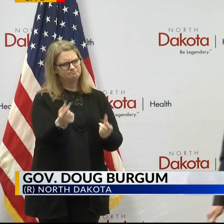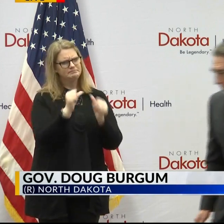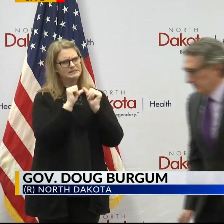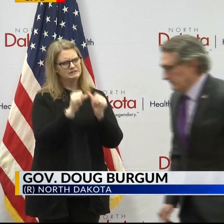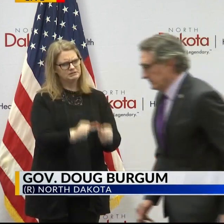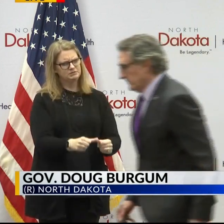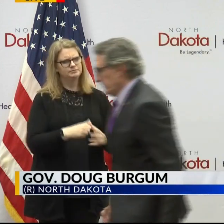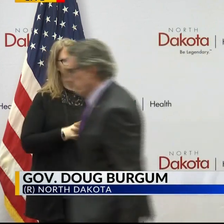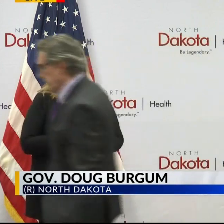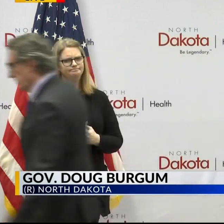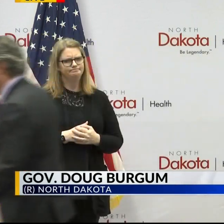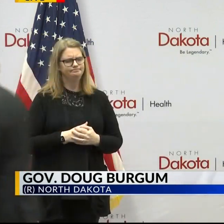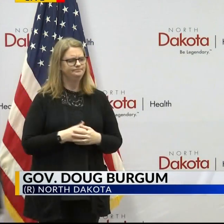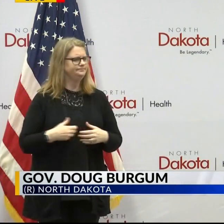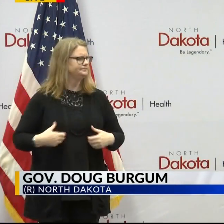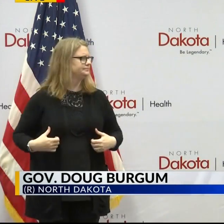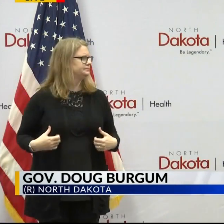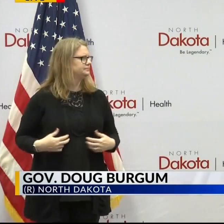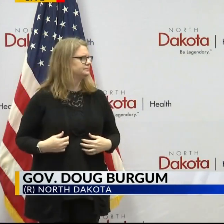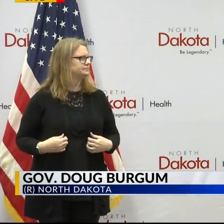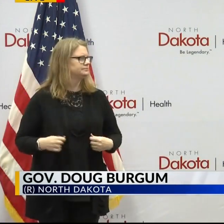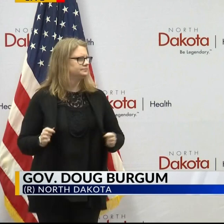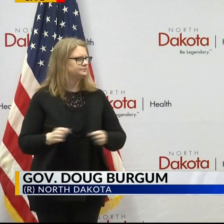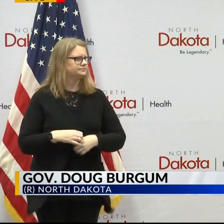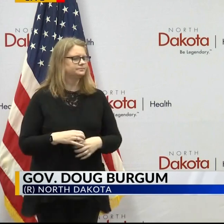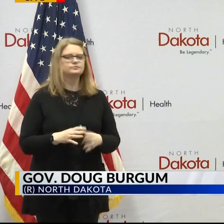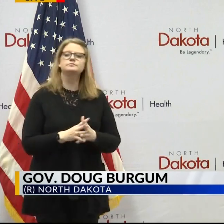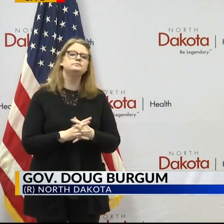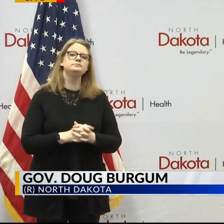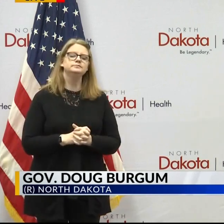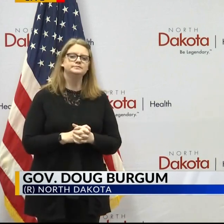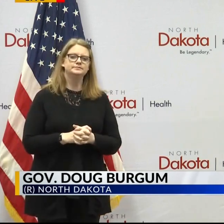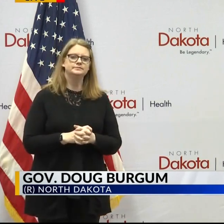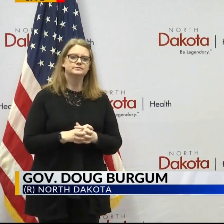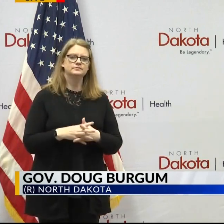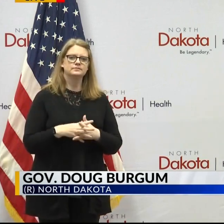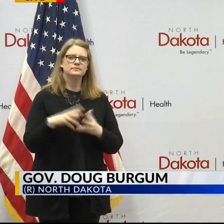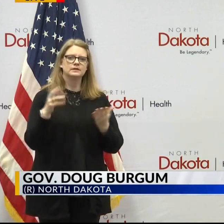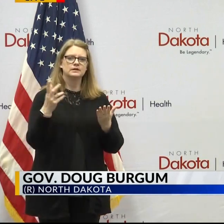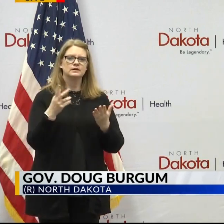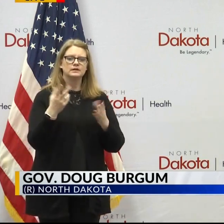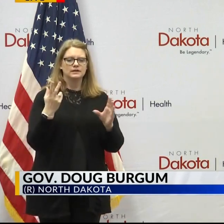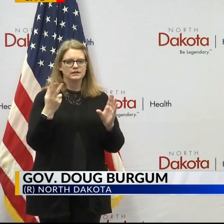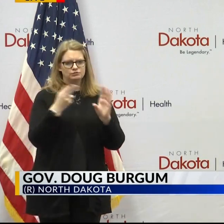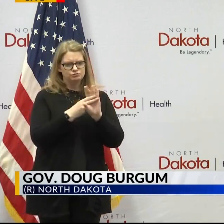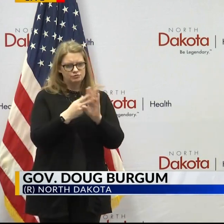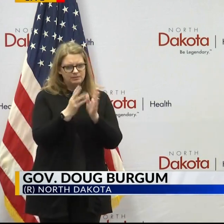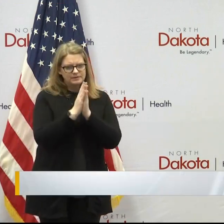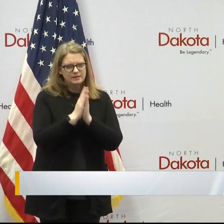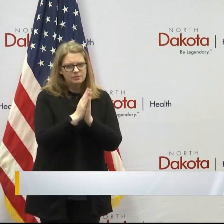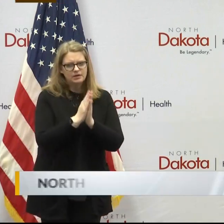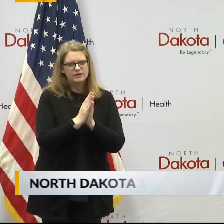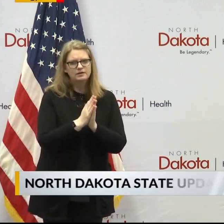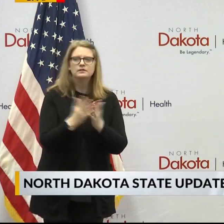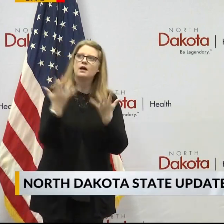NATIONAL GUARD, AND AS Lt. COLONEL, THIS IS TO HONOR THE NATIONAL GUARD WHO CONTINUE